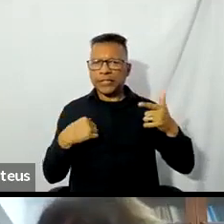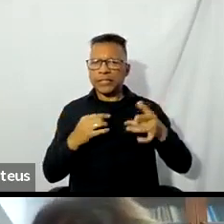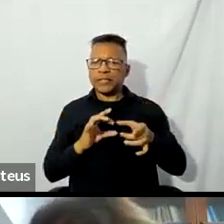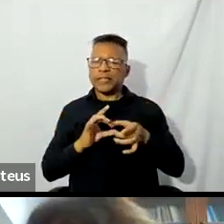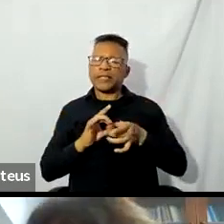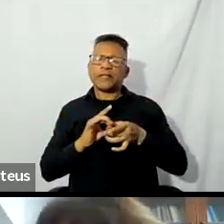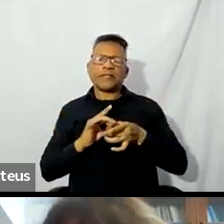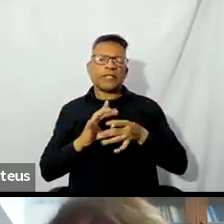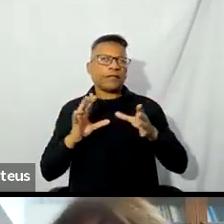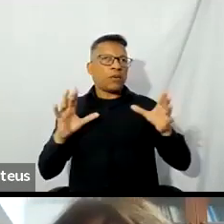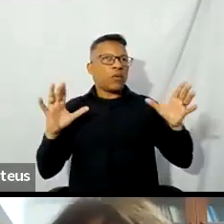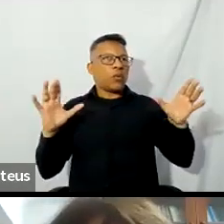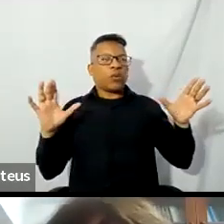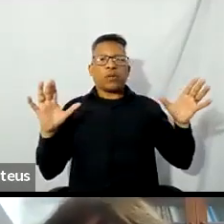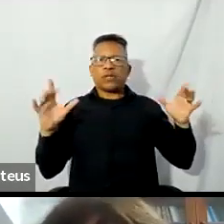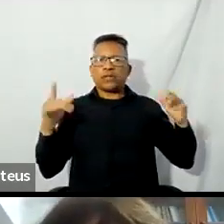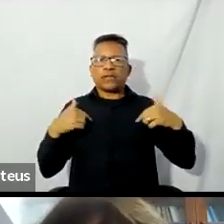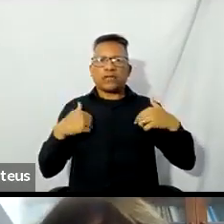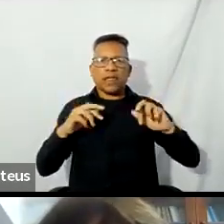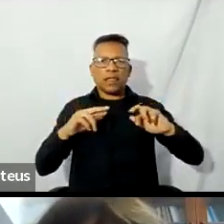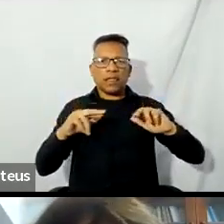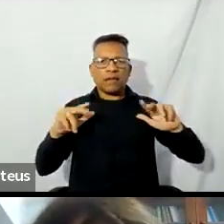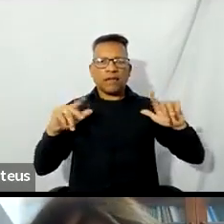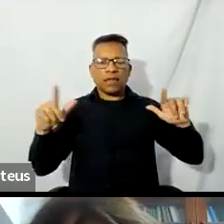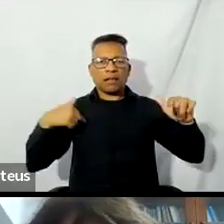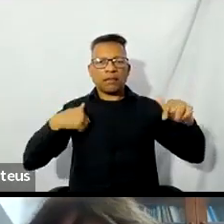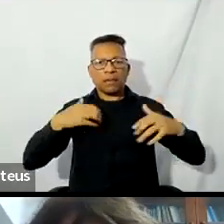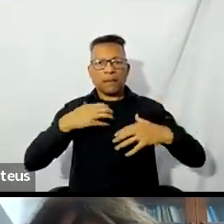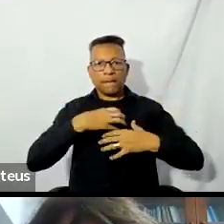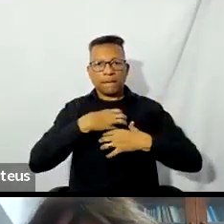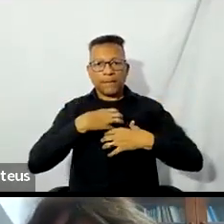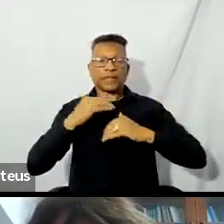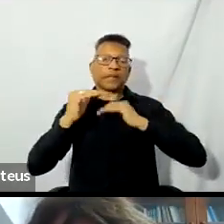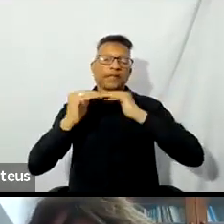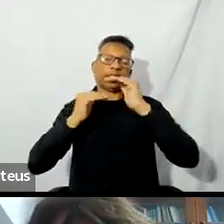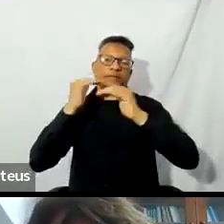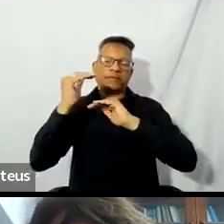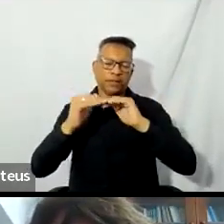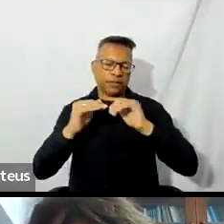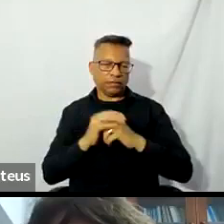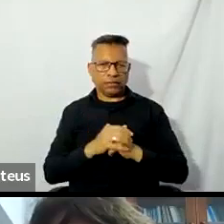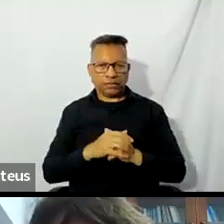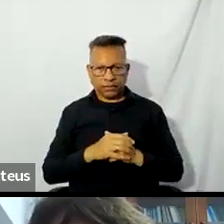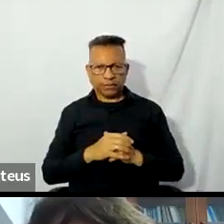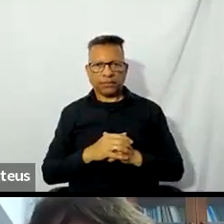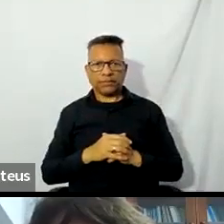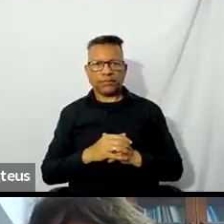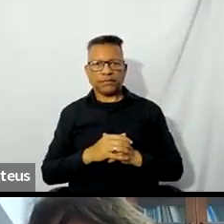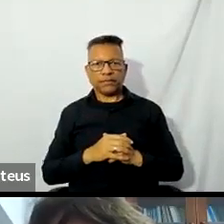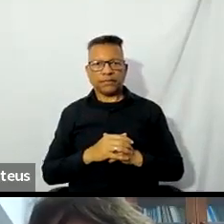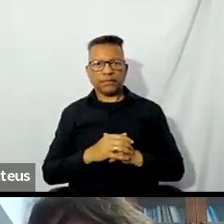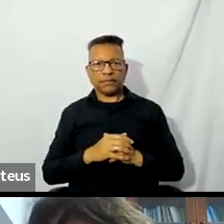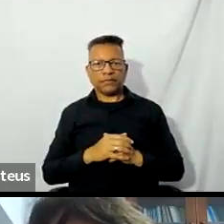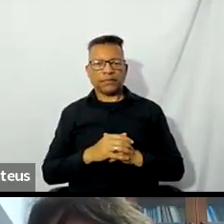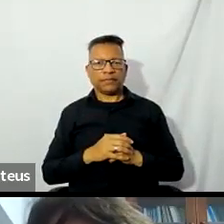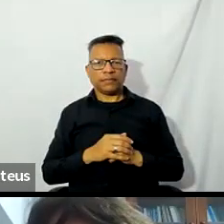for me , and it , and it made such a and it made such a difference to my own personal development , and , and I and I will perhaps say and I and I will perhaps say it. It's not